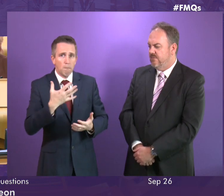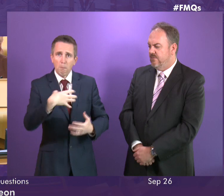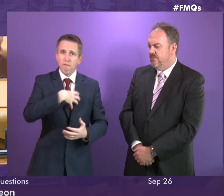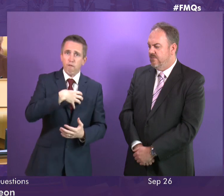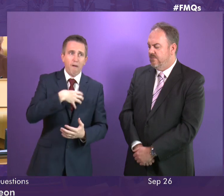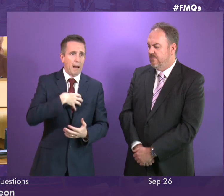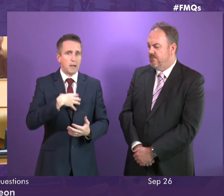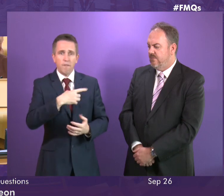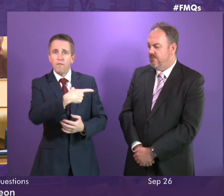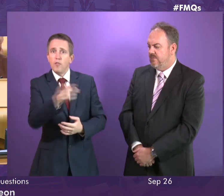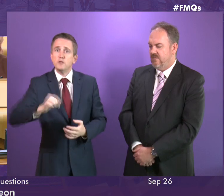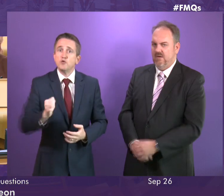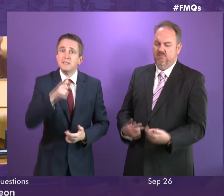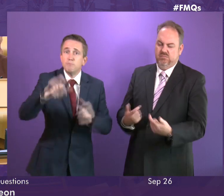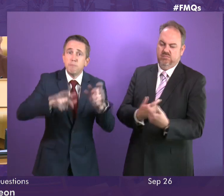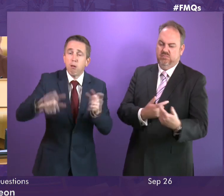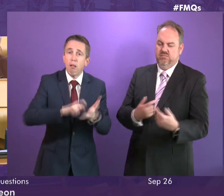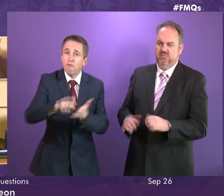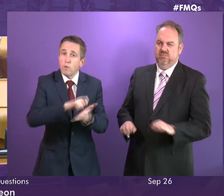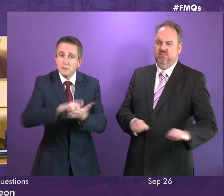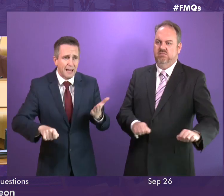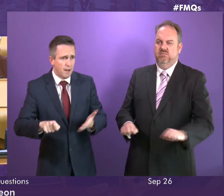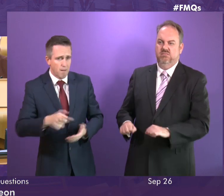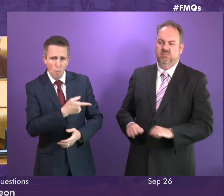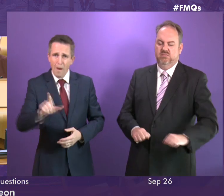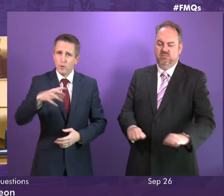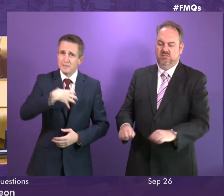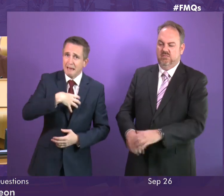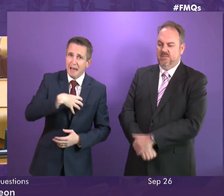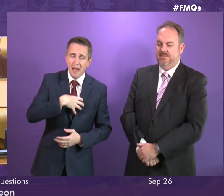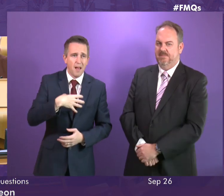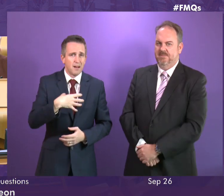of the verdict of the Scottish people when that question is asked again—who thinks